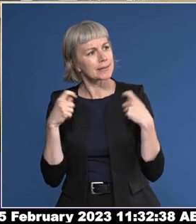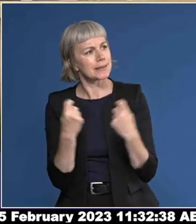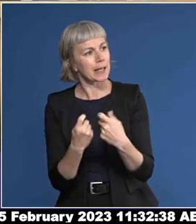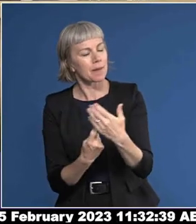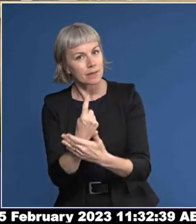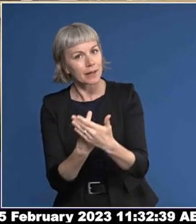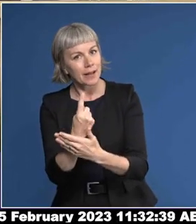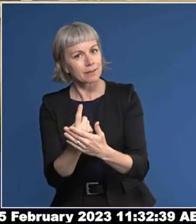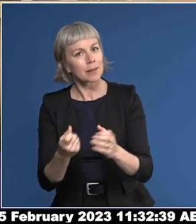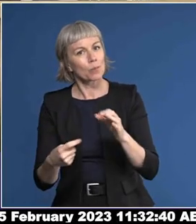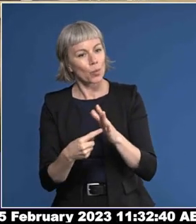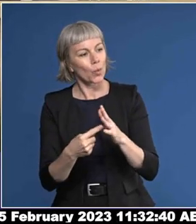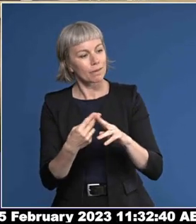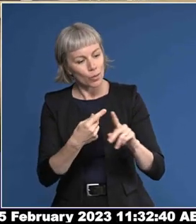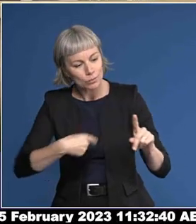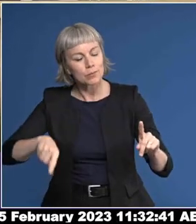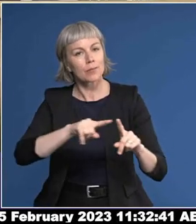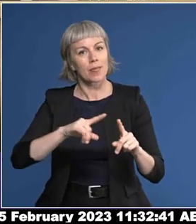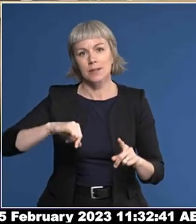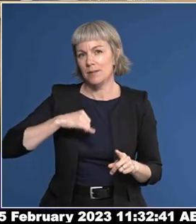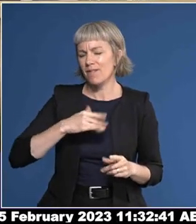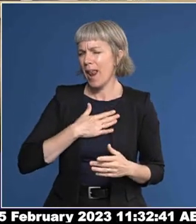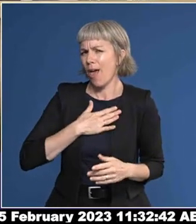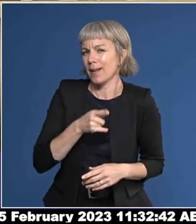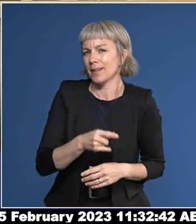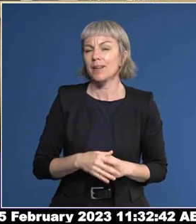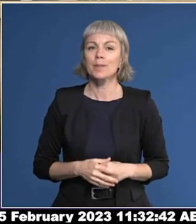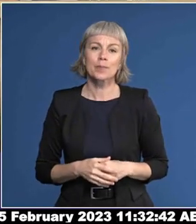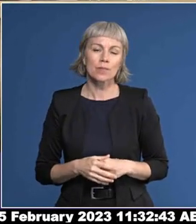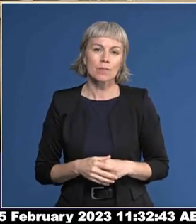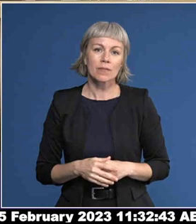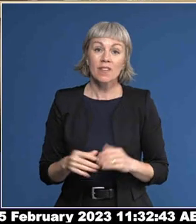So, you know, I think that the financial bonus element - I think what the organisation